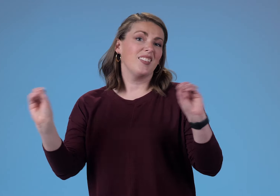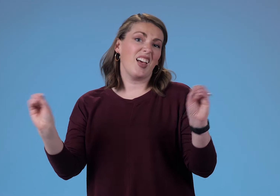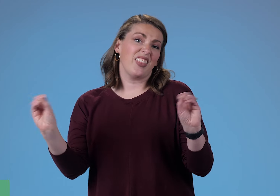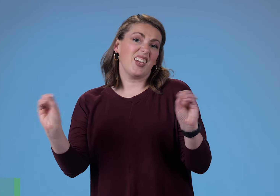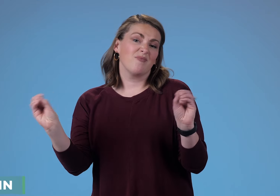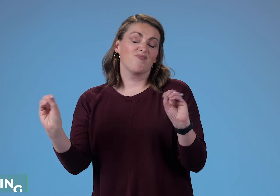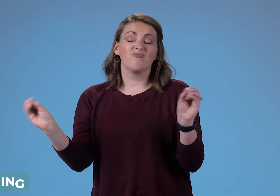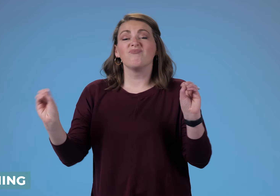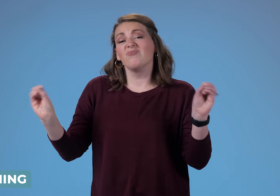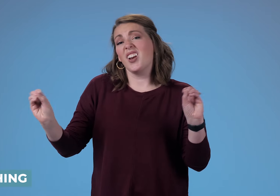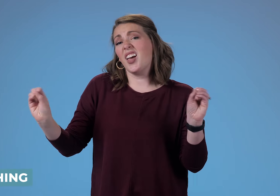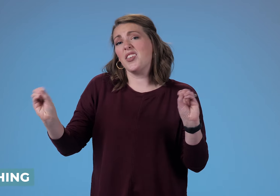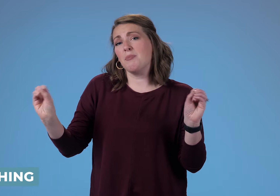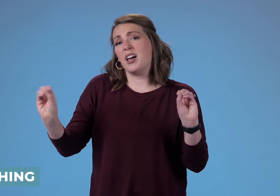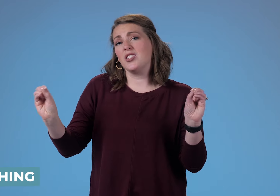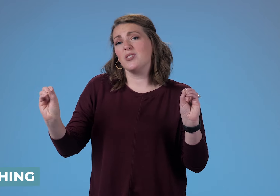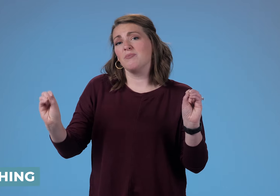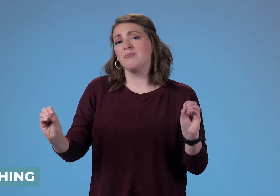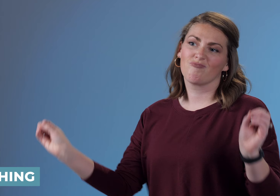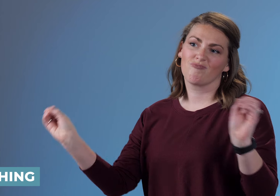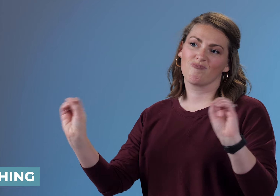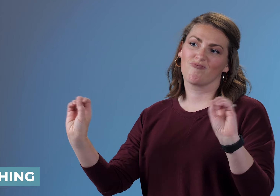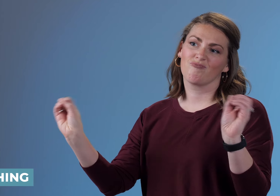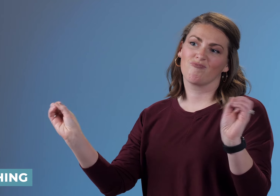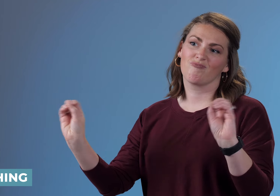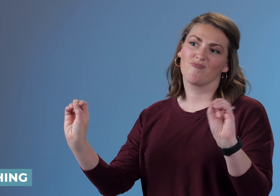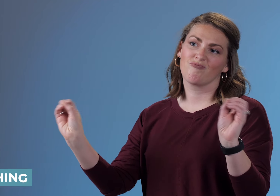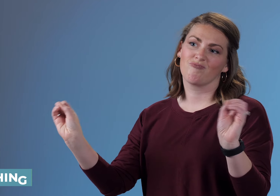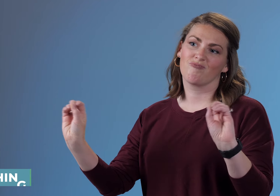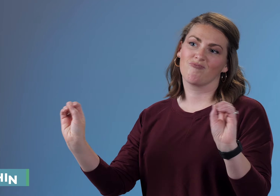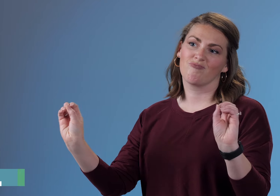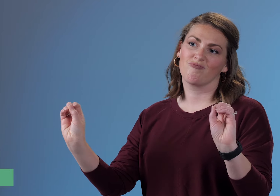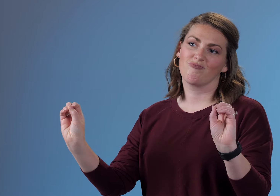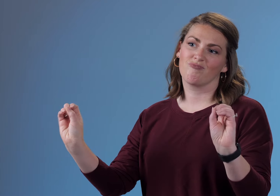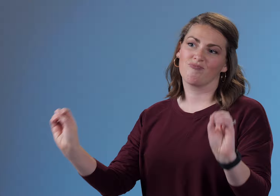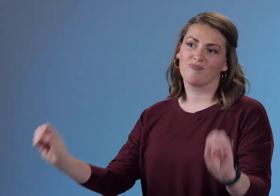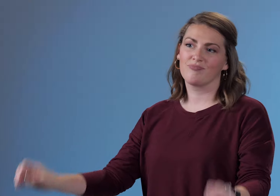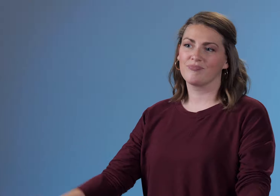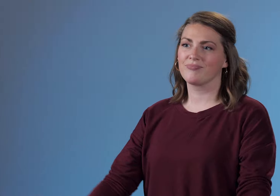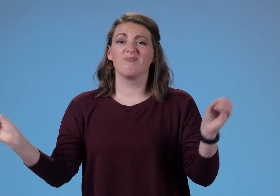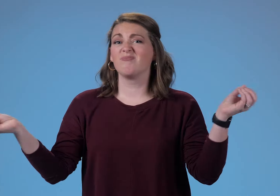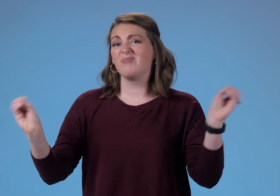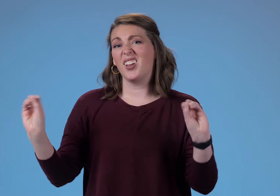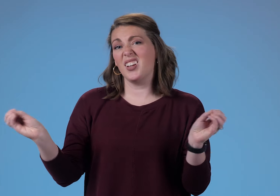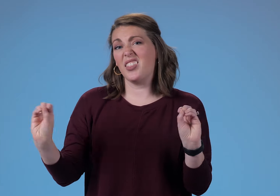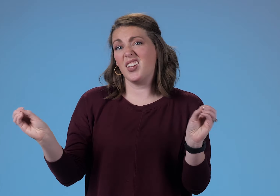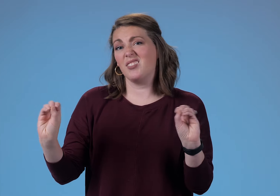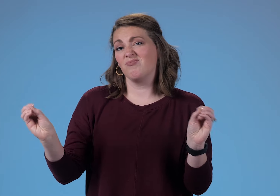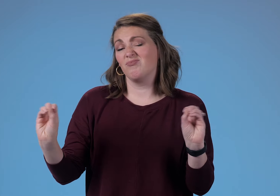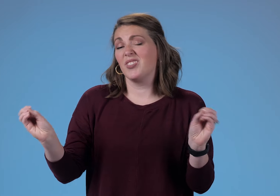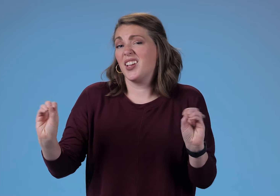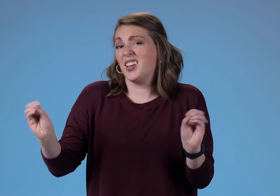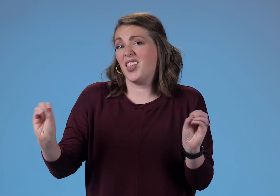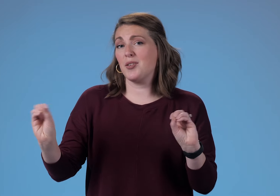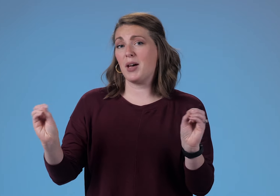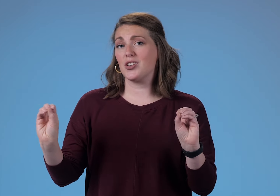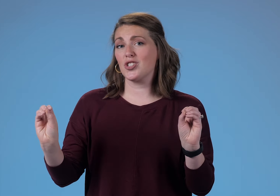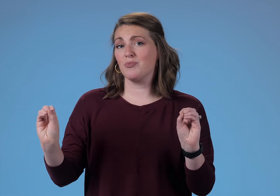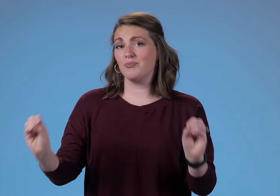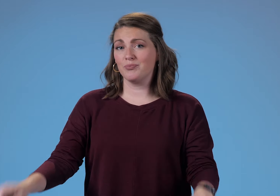'Nothing, nothin much', your 'O' hand are shaking back and forth, 'nothing, nothin much.'